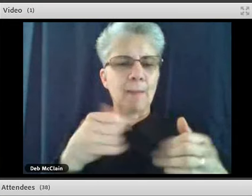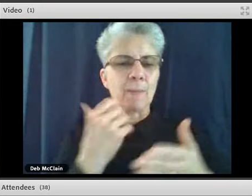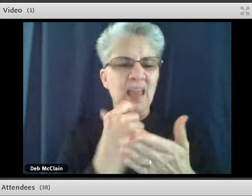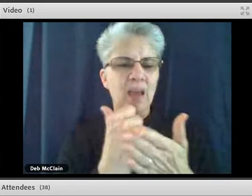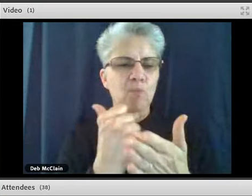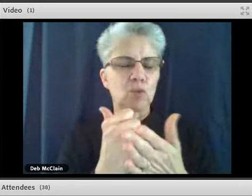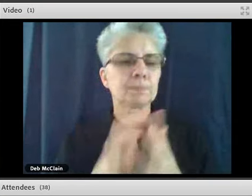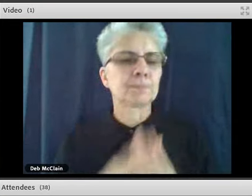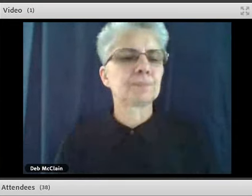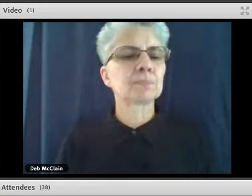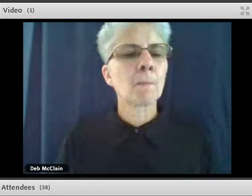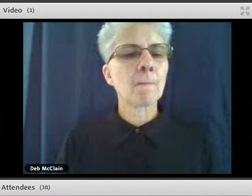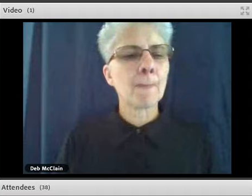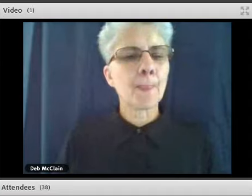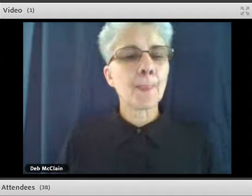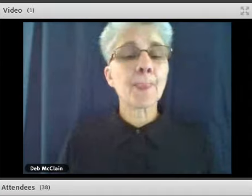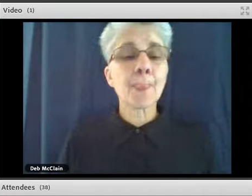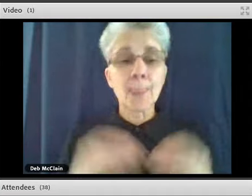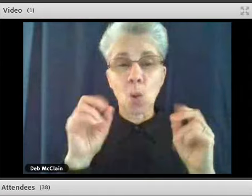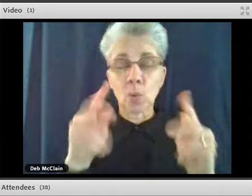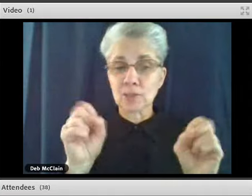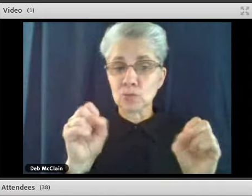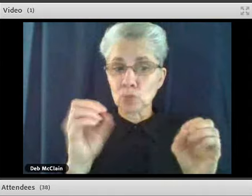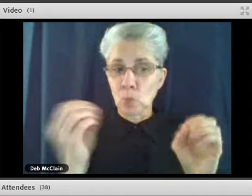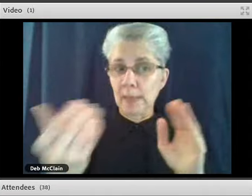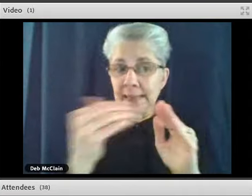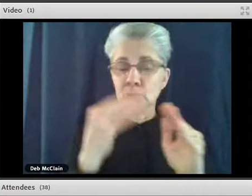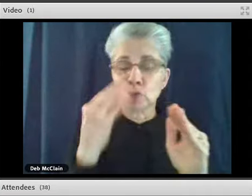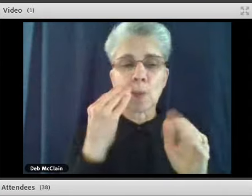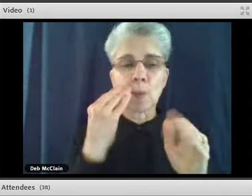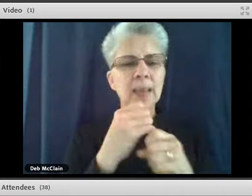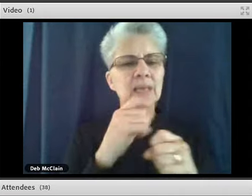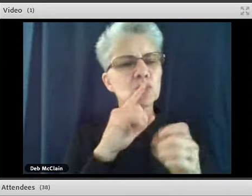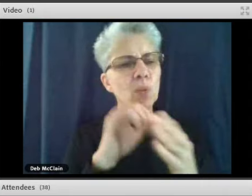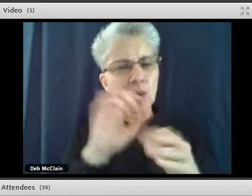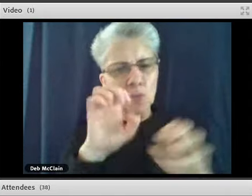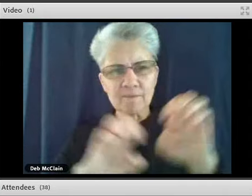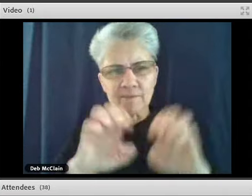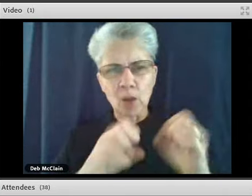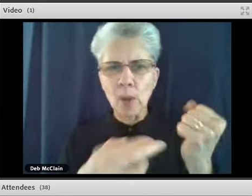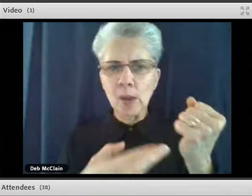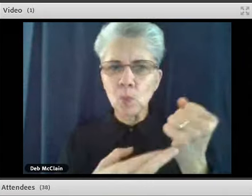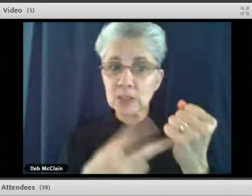That may be helpful. Okay. So, again, making sure you evaluate your resources